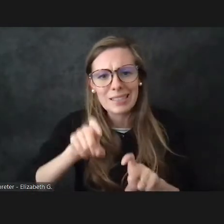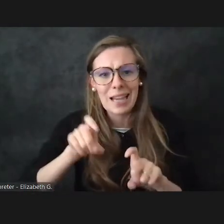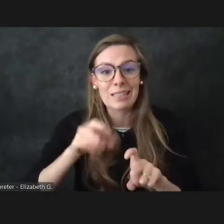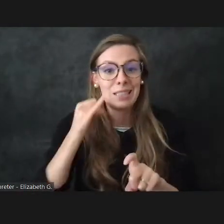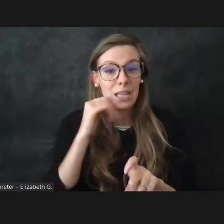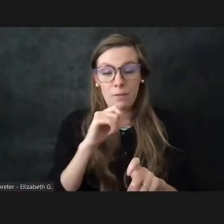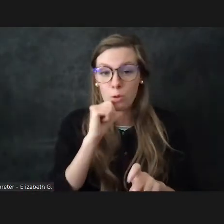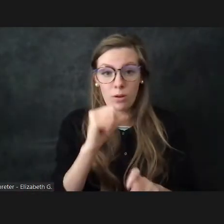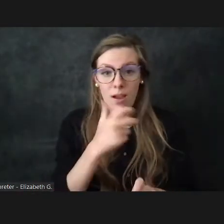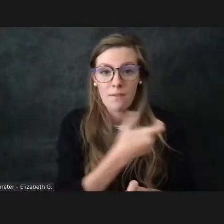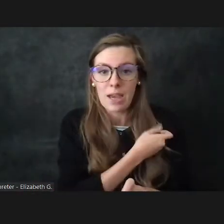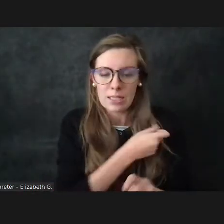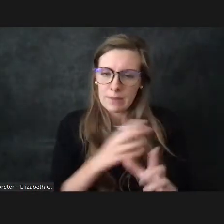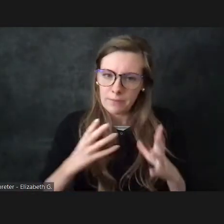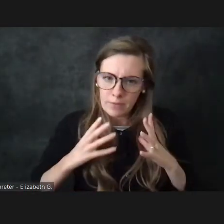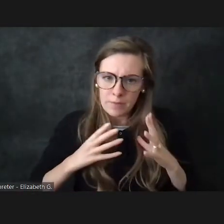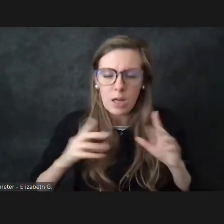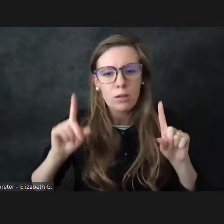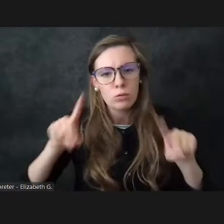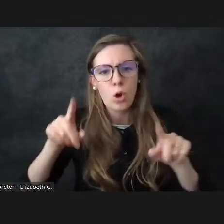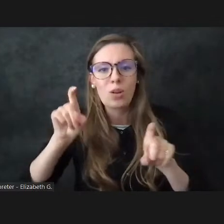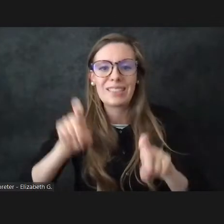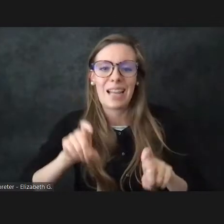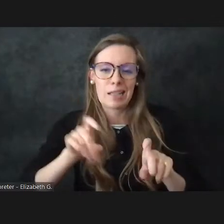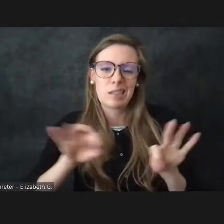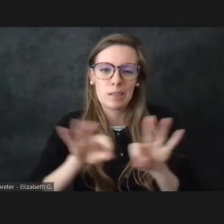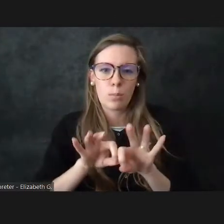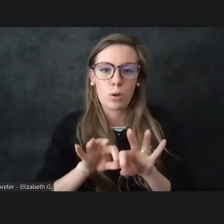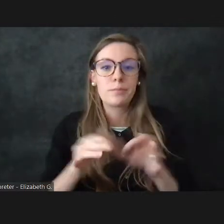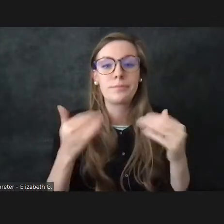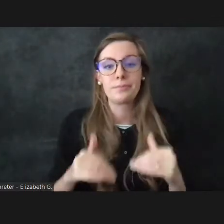So let's talk about the testing,